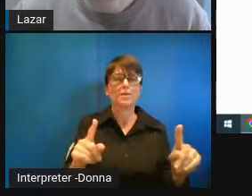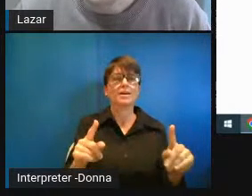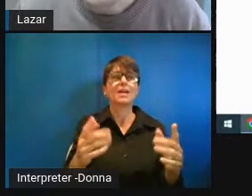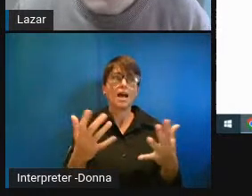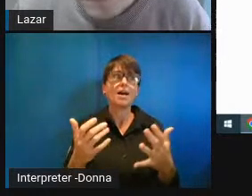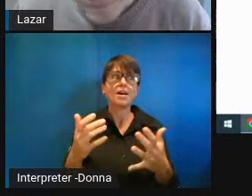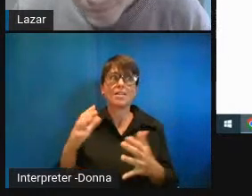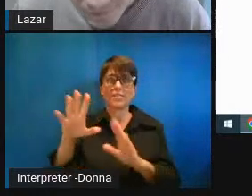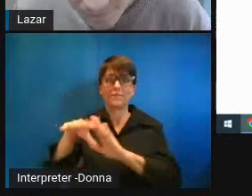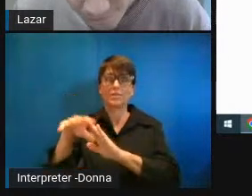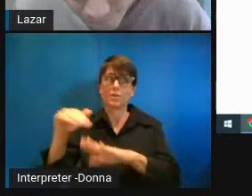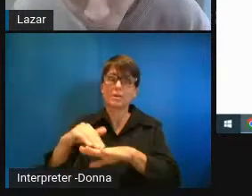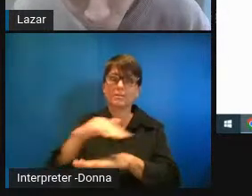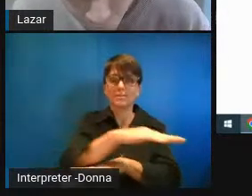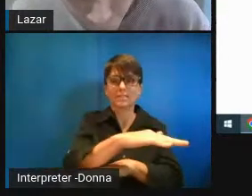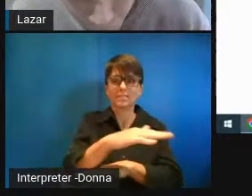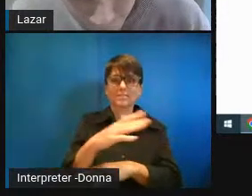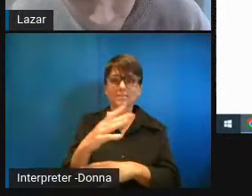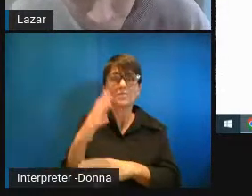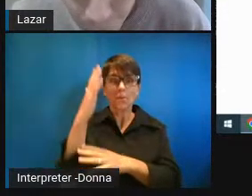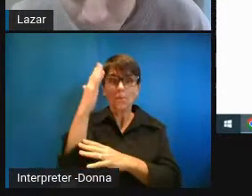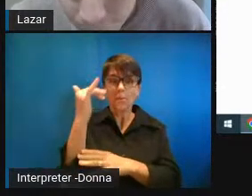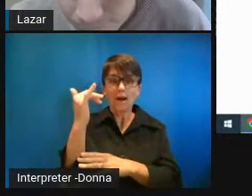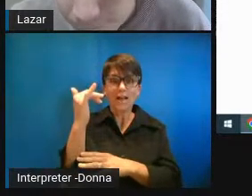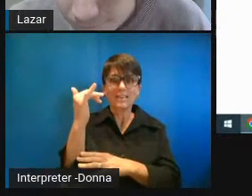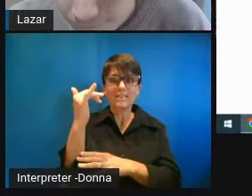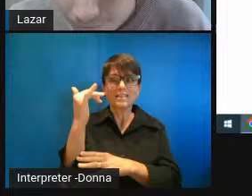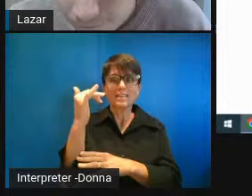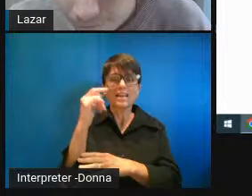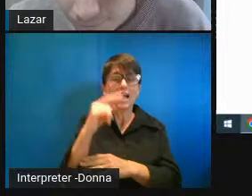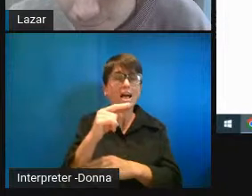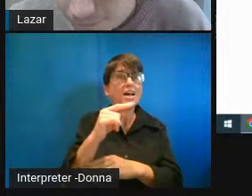Tesco if anyone from Tesco is watching this or not I will send a video